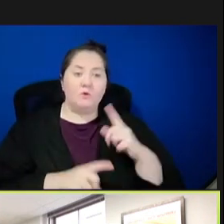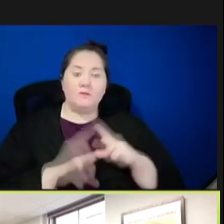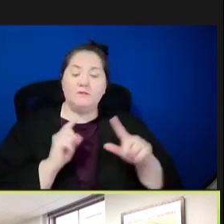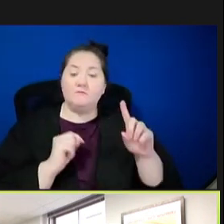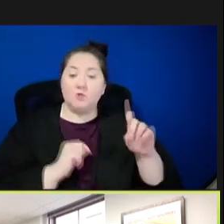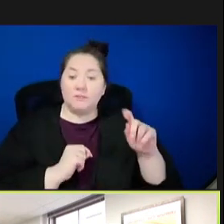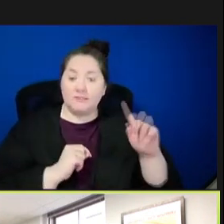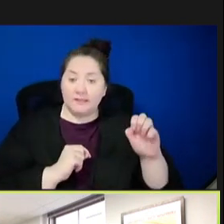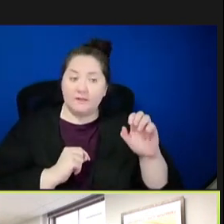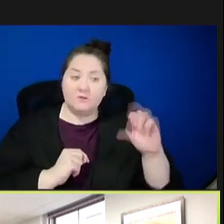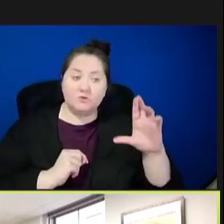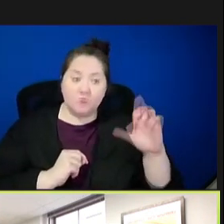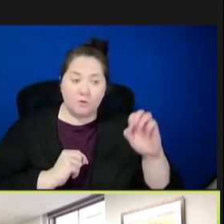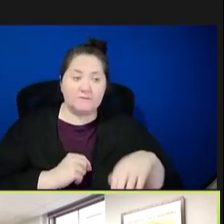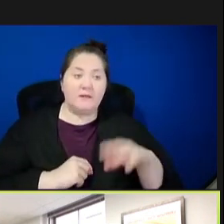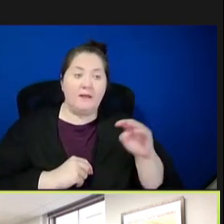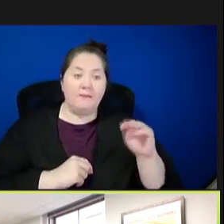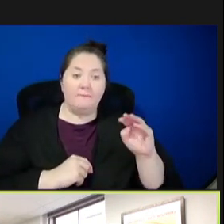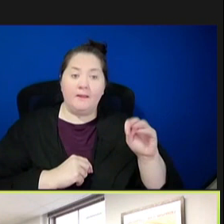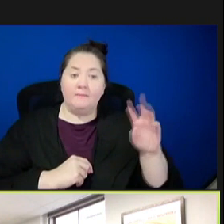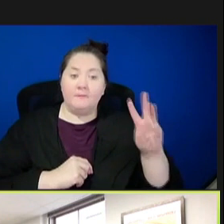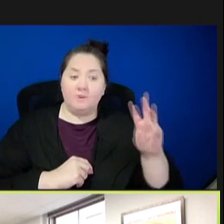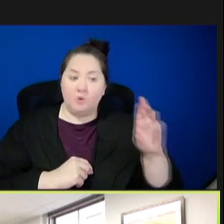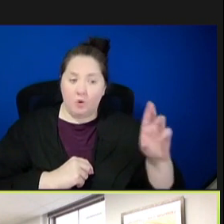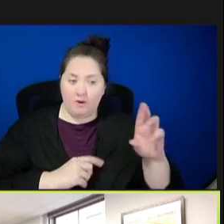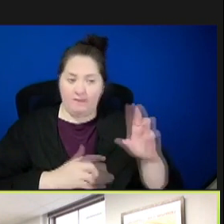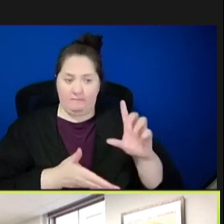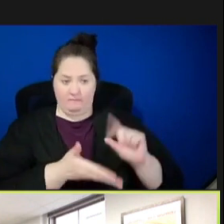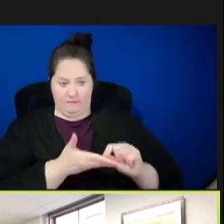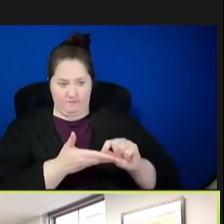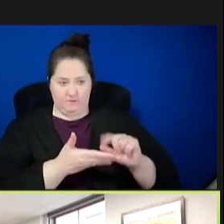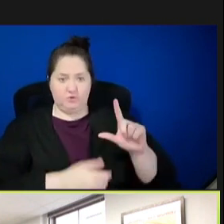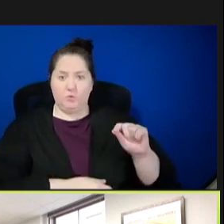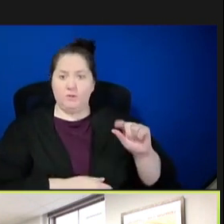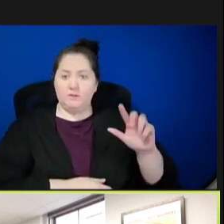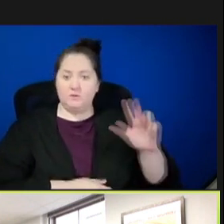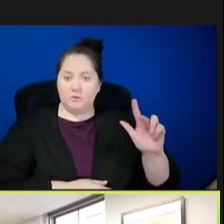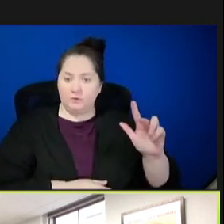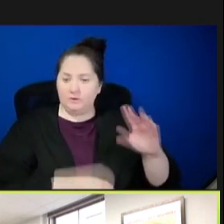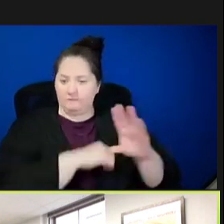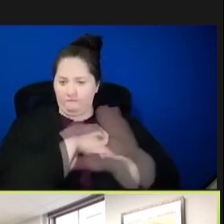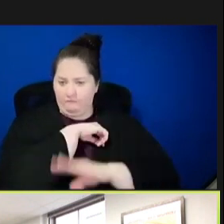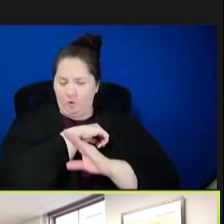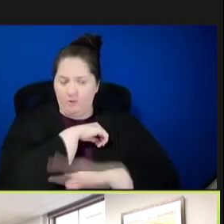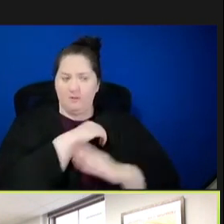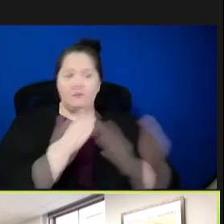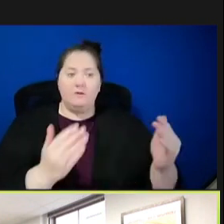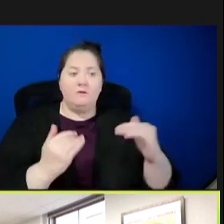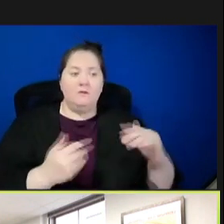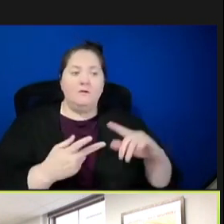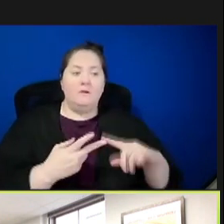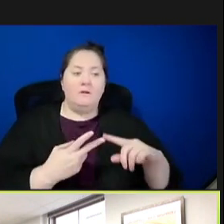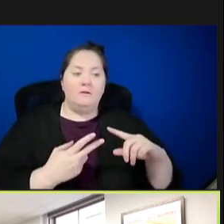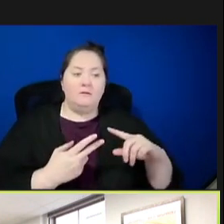the MMWR that was published in the fall of 2023 as well as the live data that's